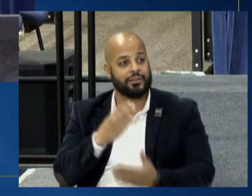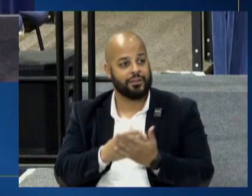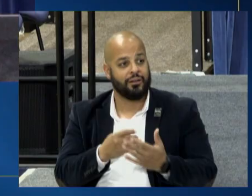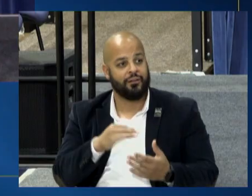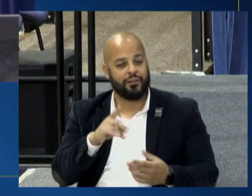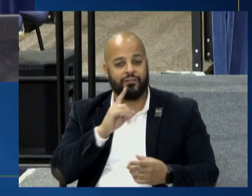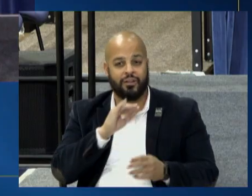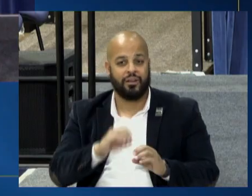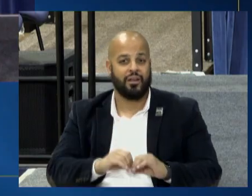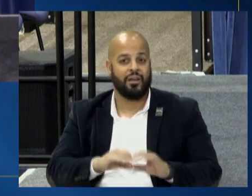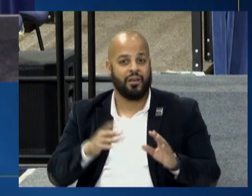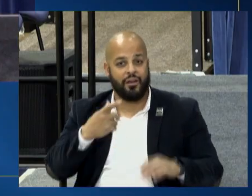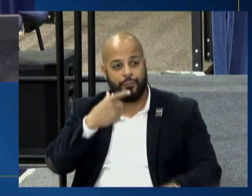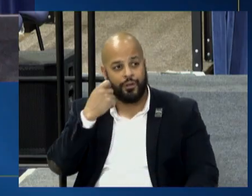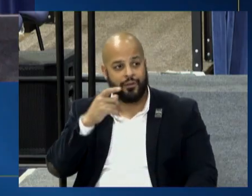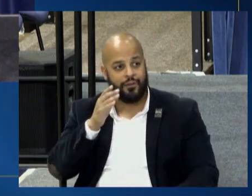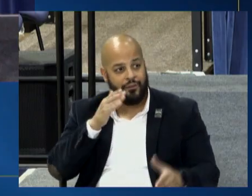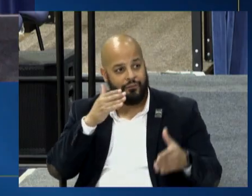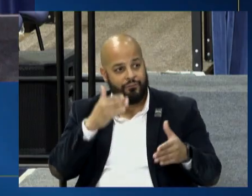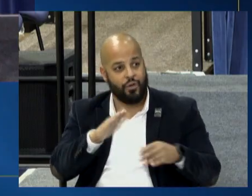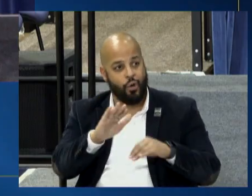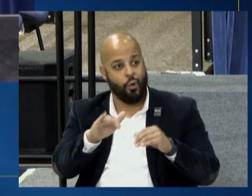Stephen Konya: -- because they're focused only on cancer. And some of them,